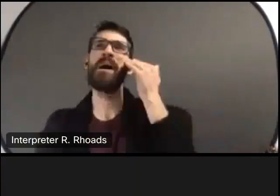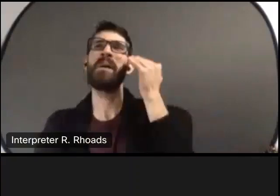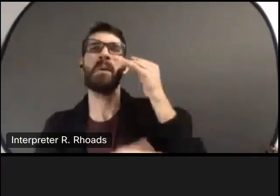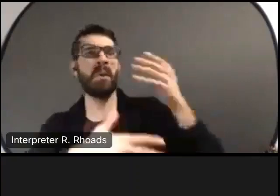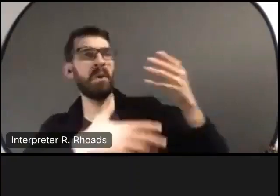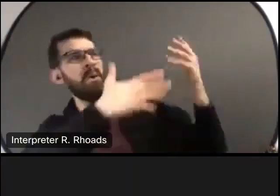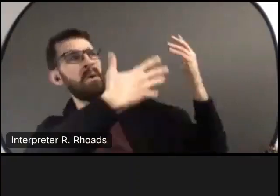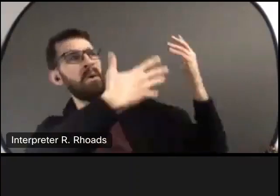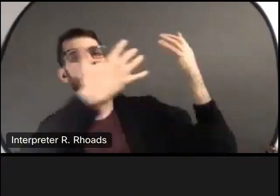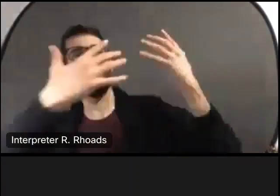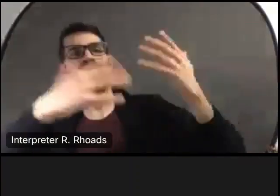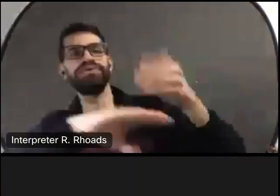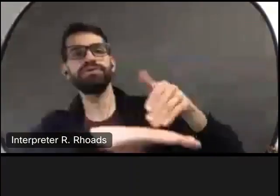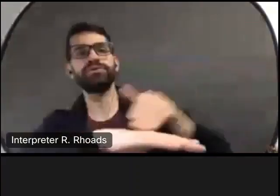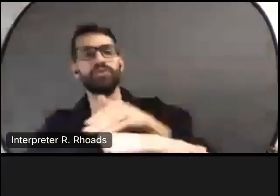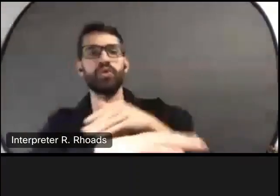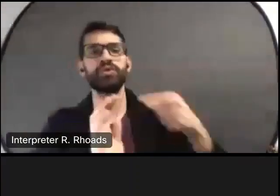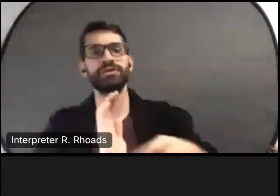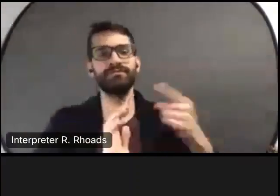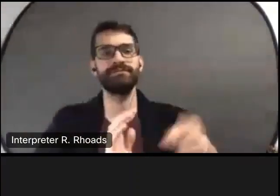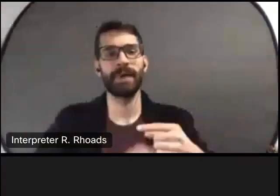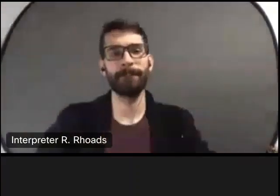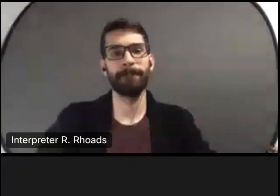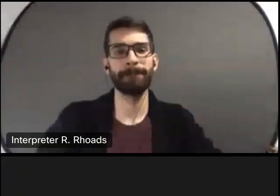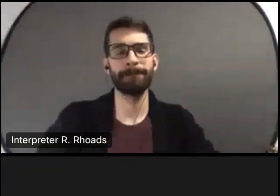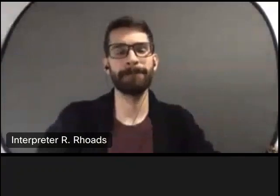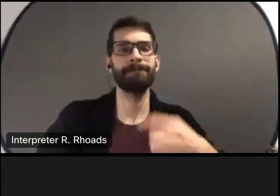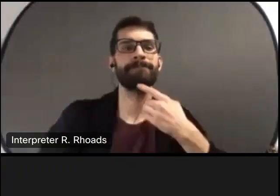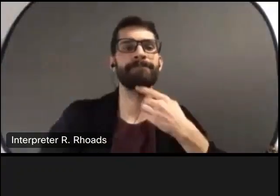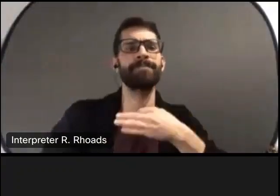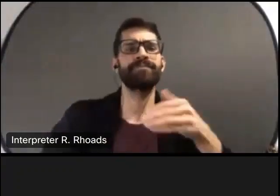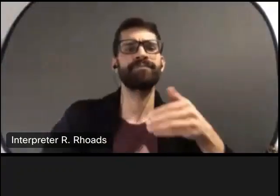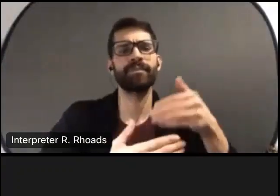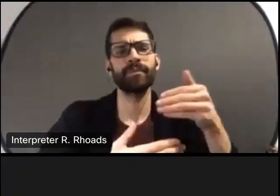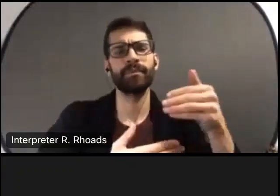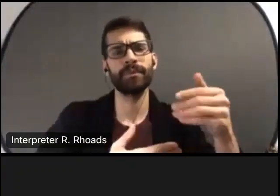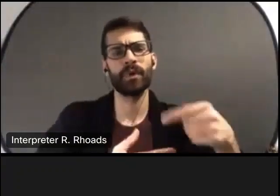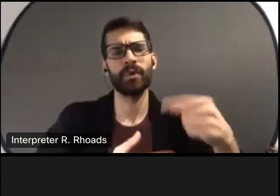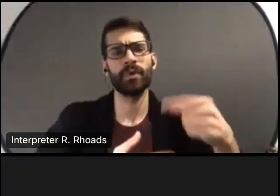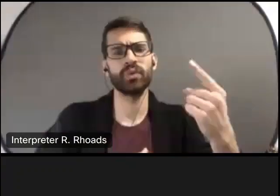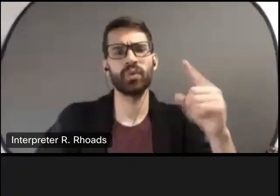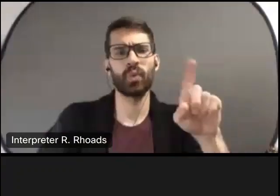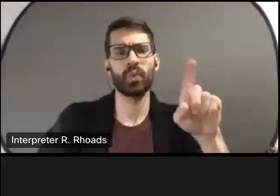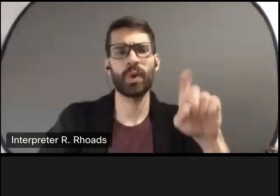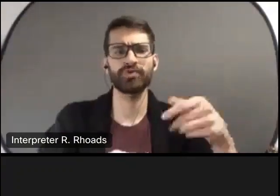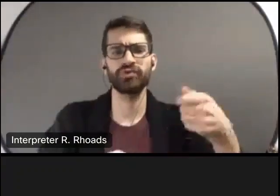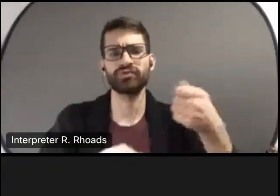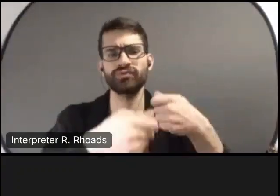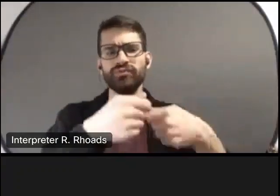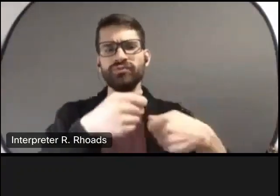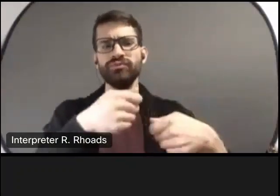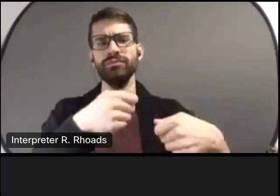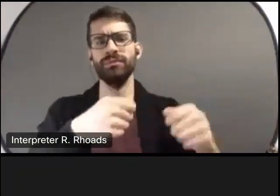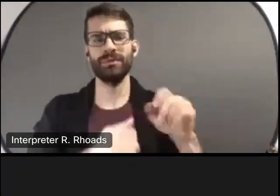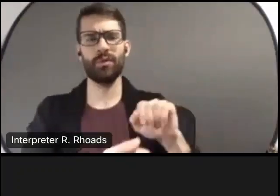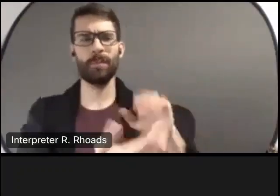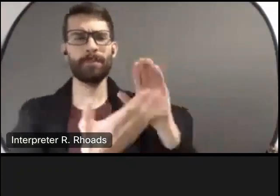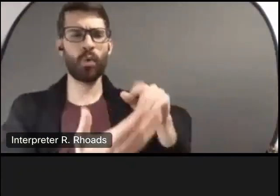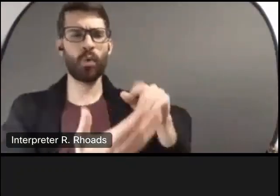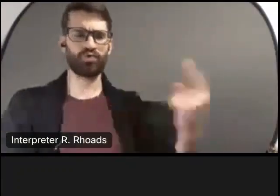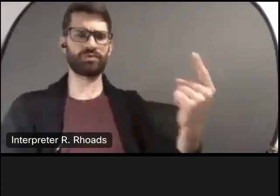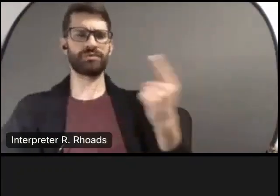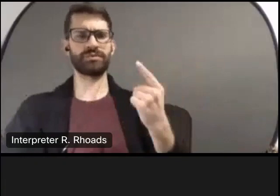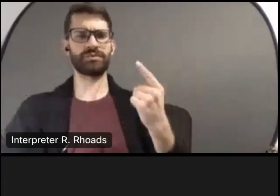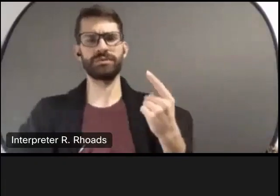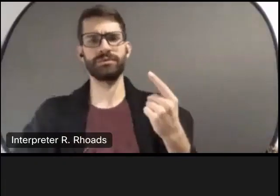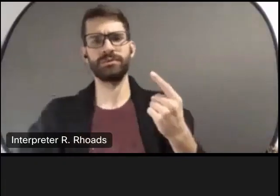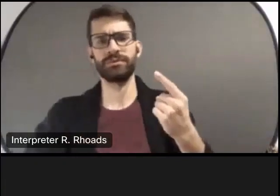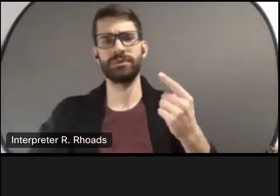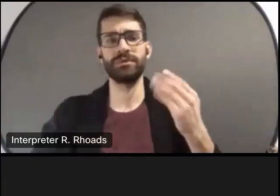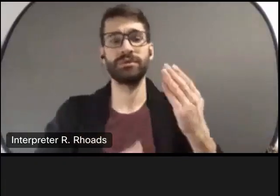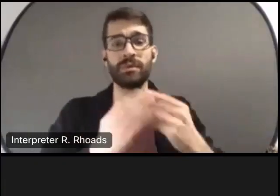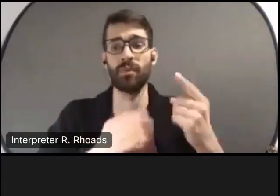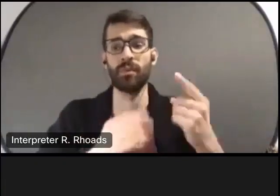line. The next question I have is about, I was approached to somebody who wanted to donate,